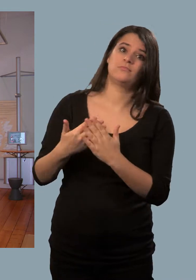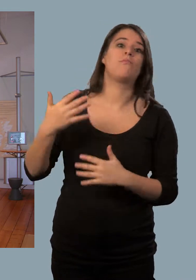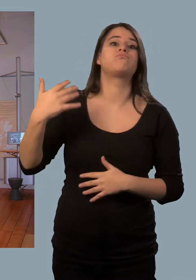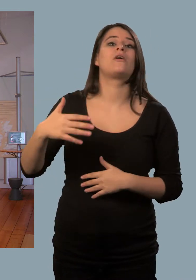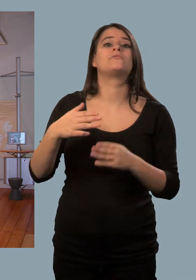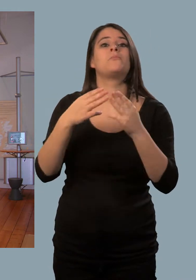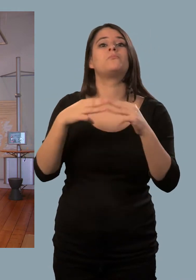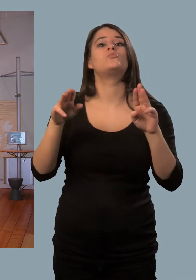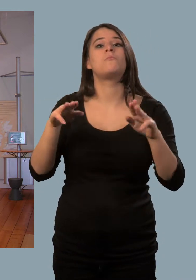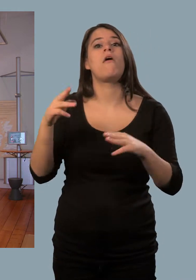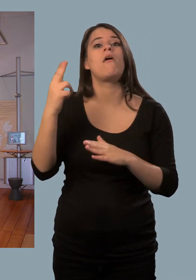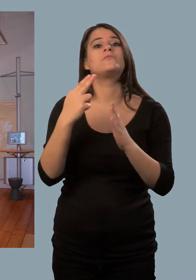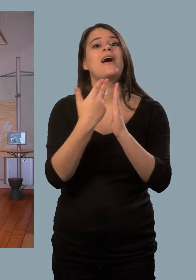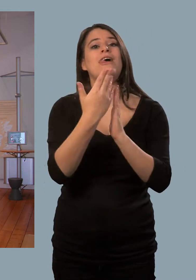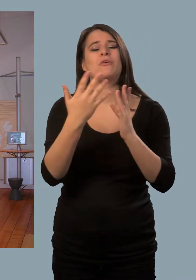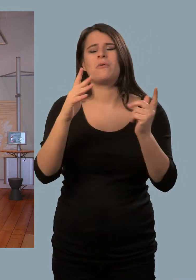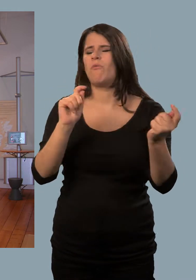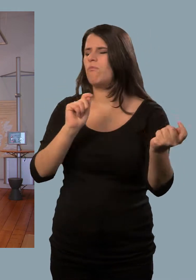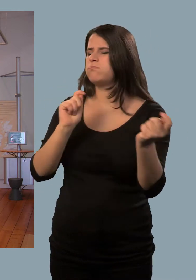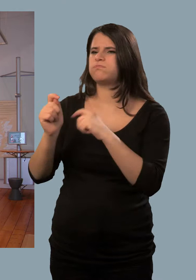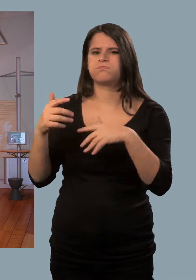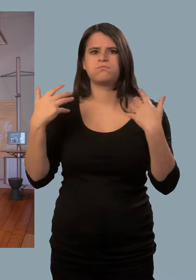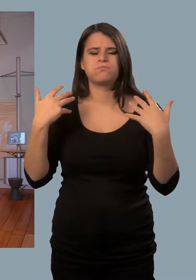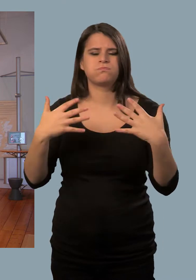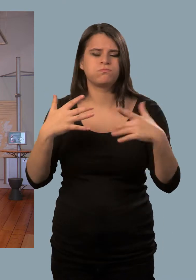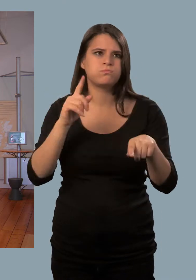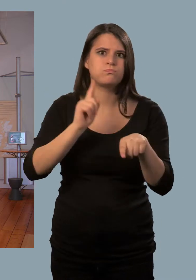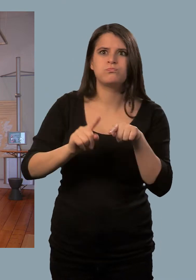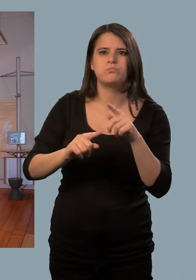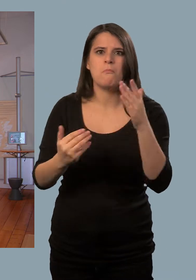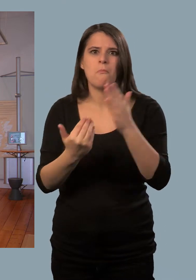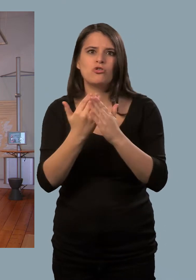Since then, Brighton Museum & Art Gallery has been transformed into a dynamic, modern